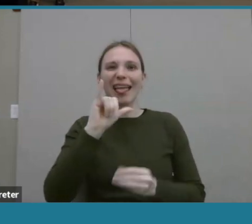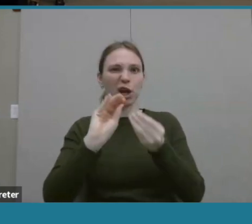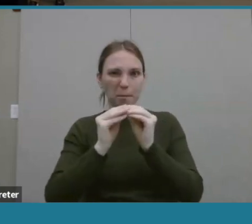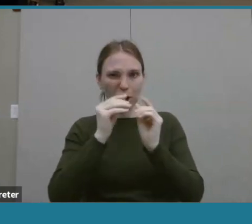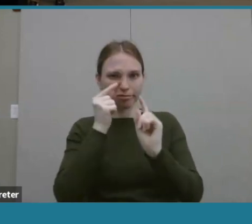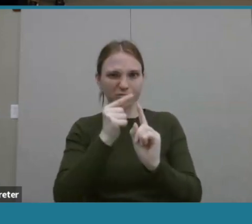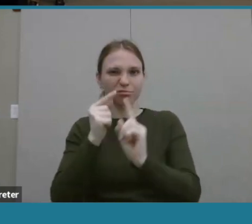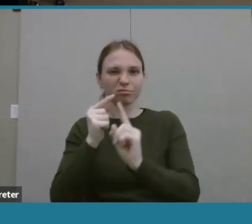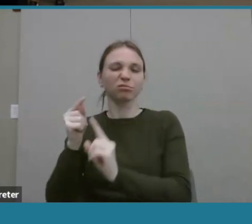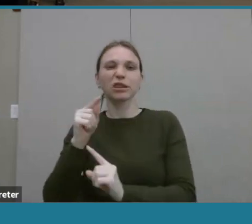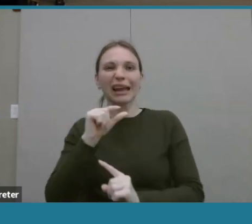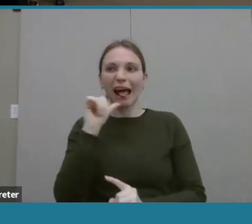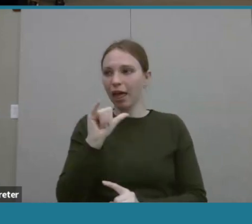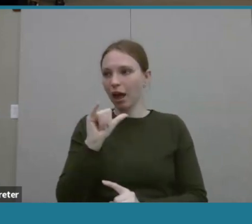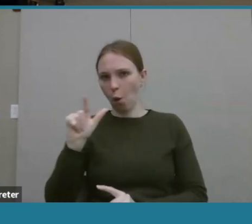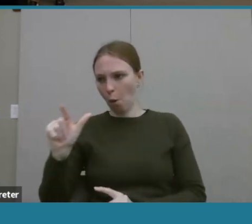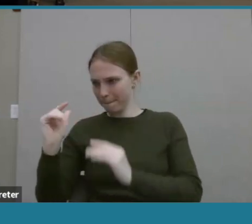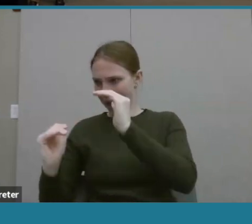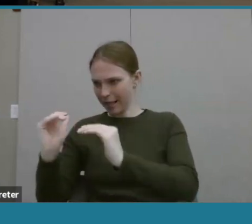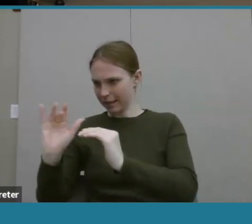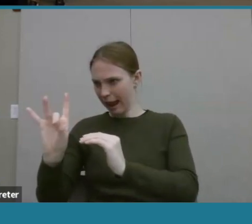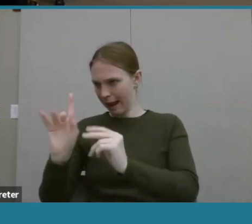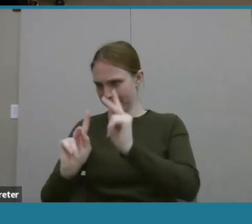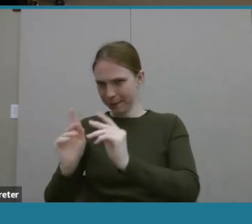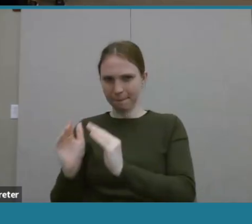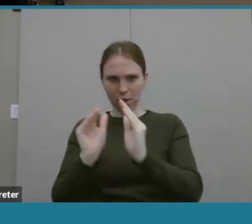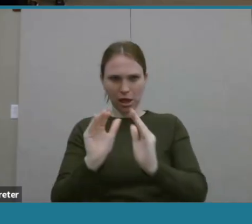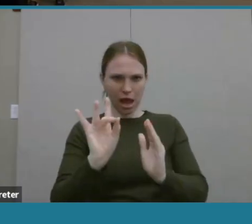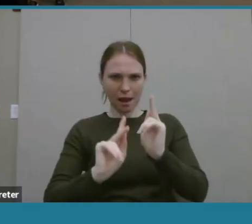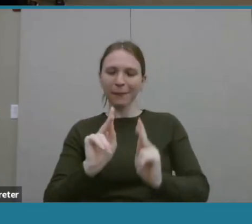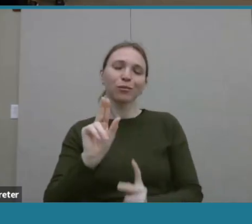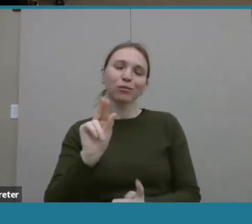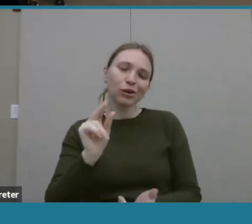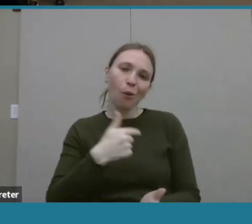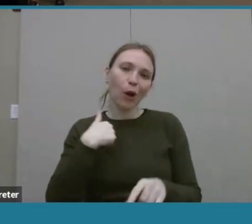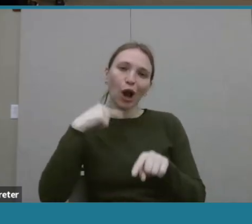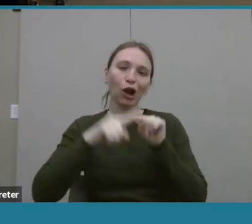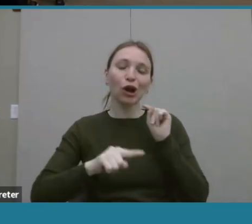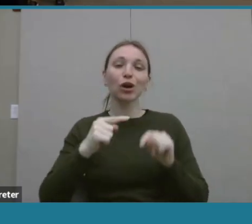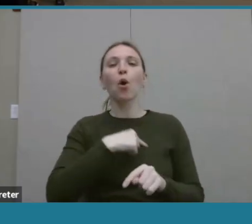We couldn't balance it numerically. We just tried to make sure we sort of had critical mass and like we had enough feedback.